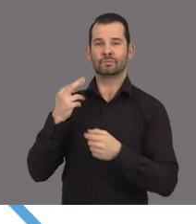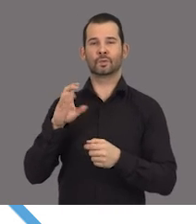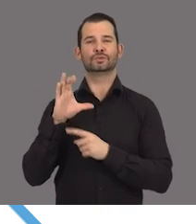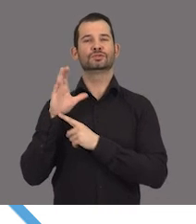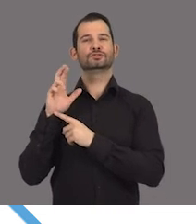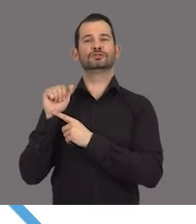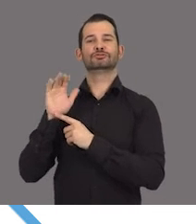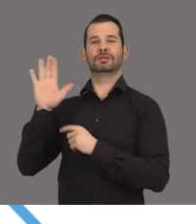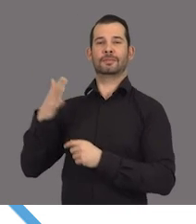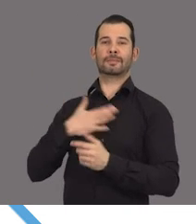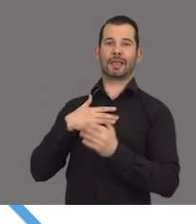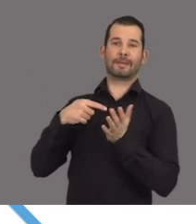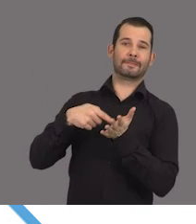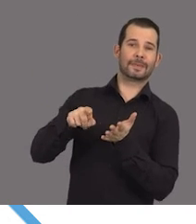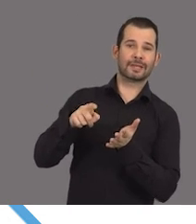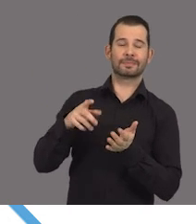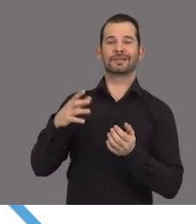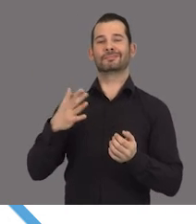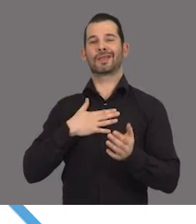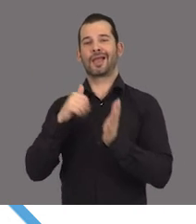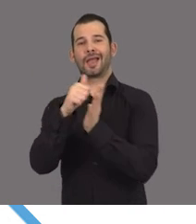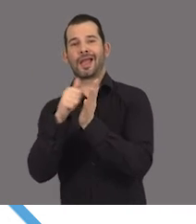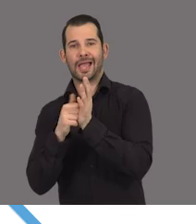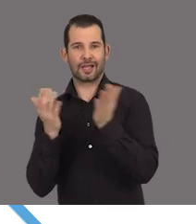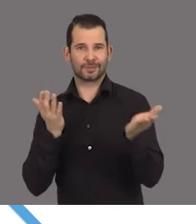CRA’s My Payment and My Account services.